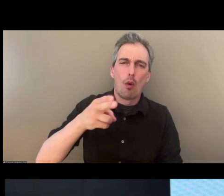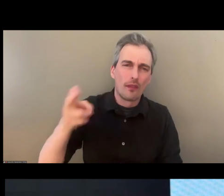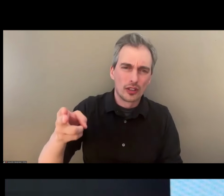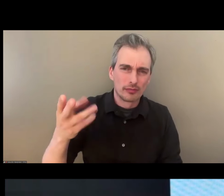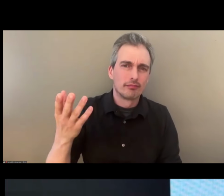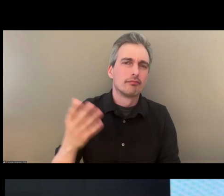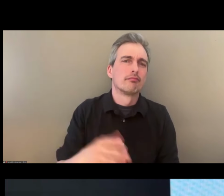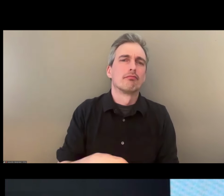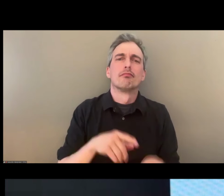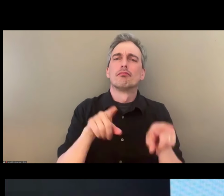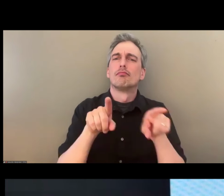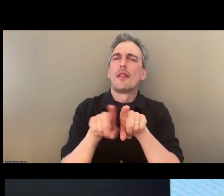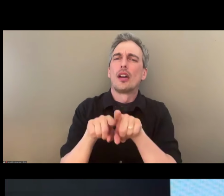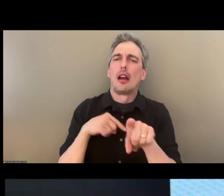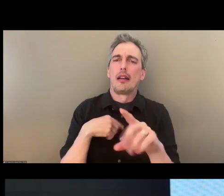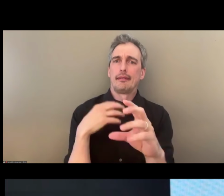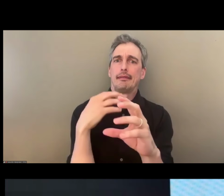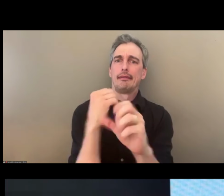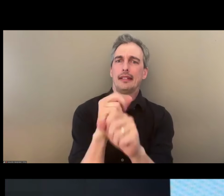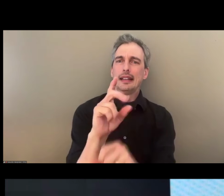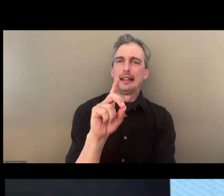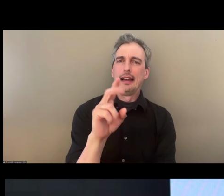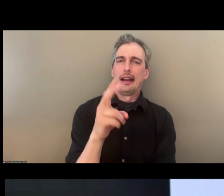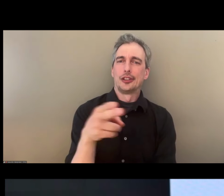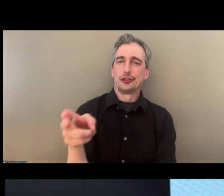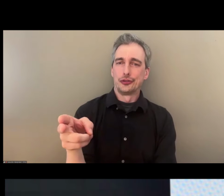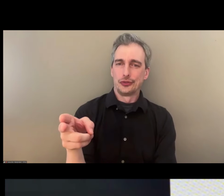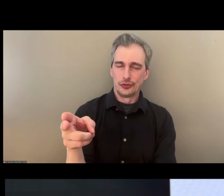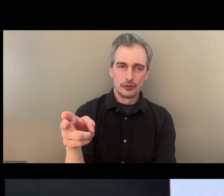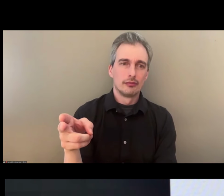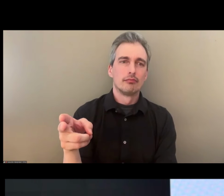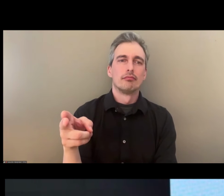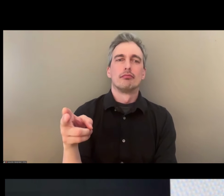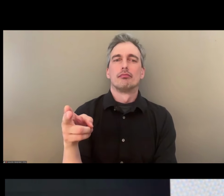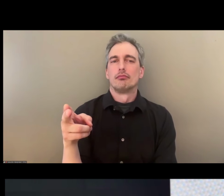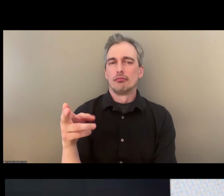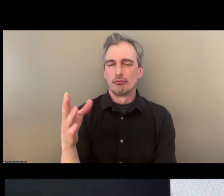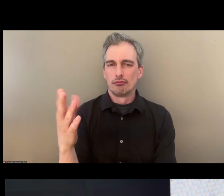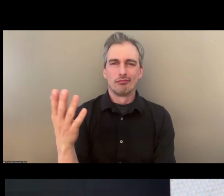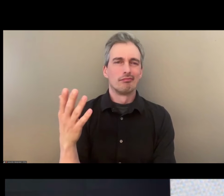By convention, in my research field, there are three common identifications.